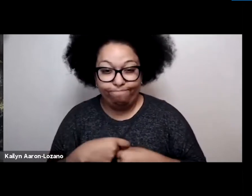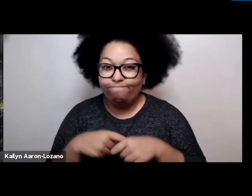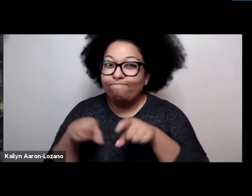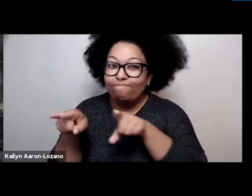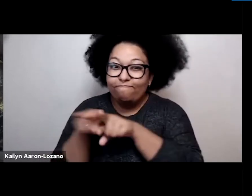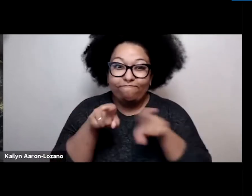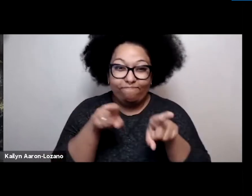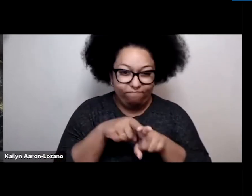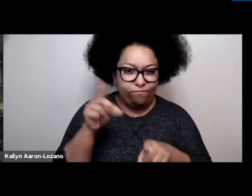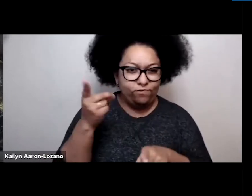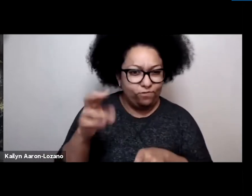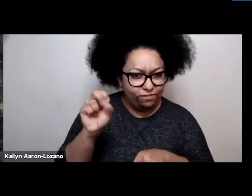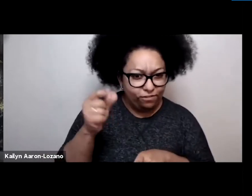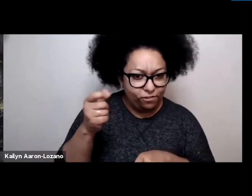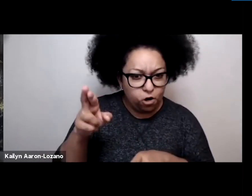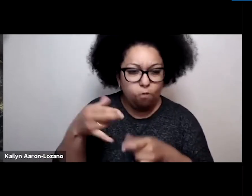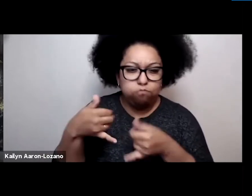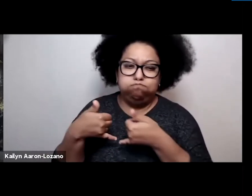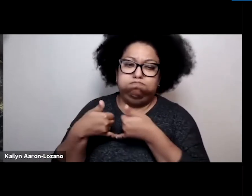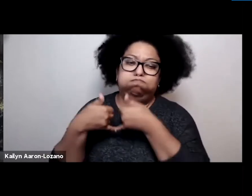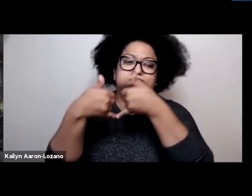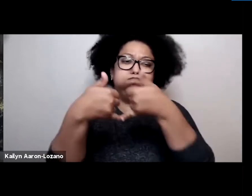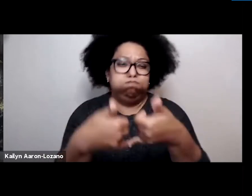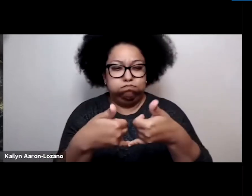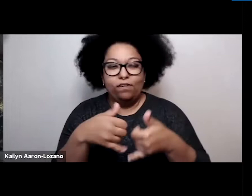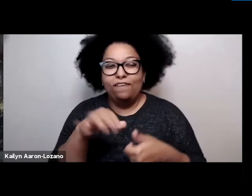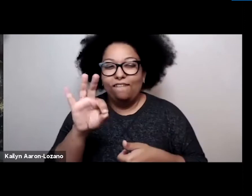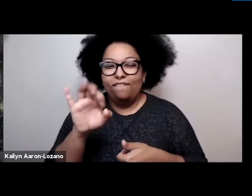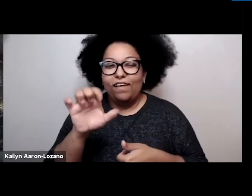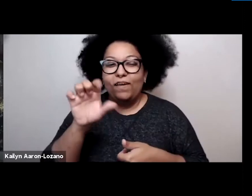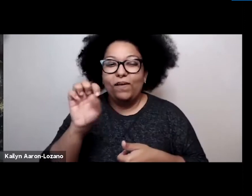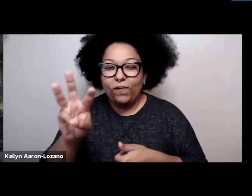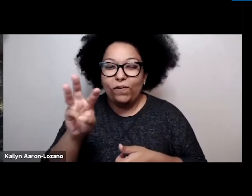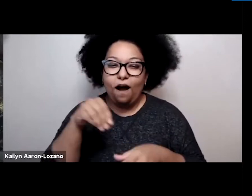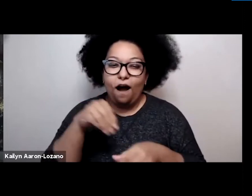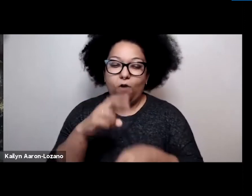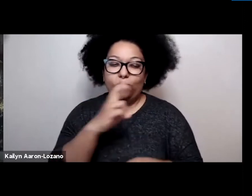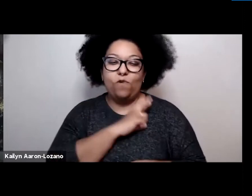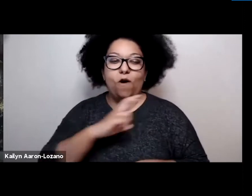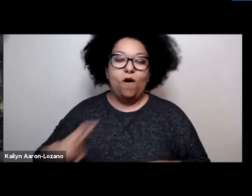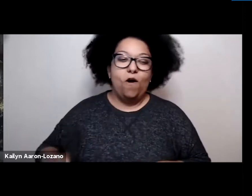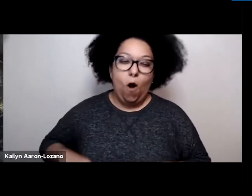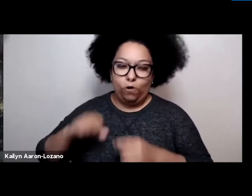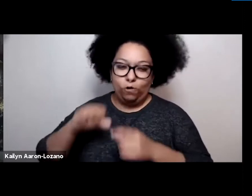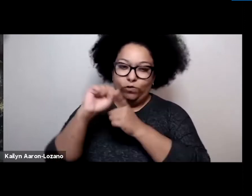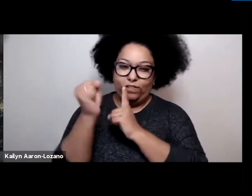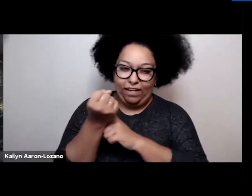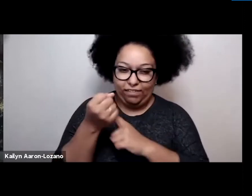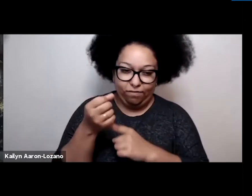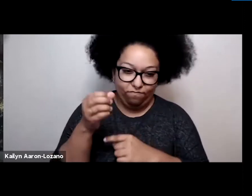and 2011. dr cigar was also awarded a fellow of the royal society